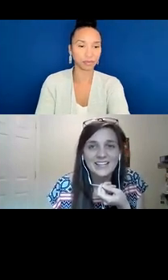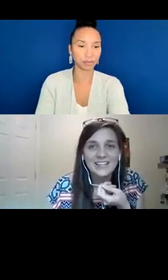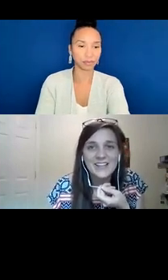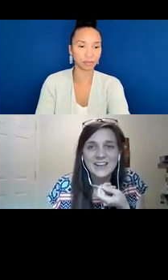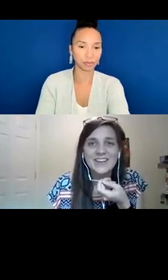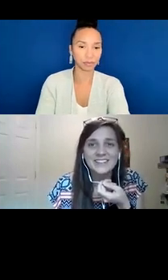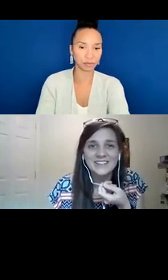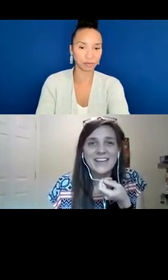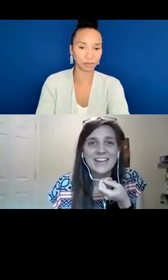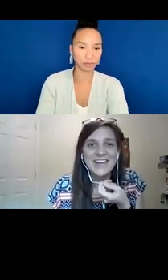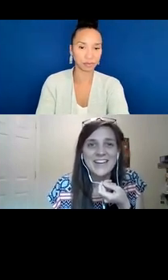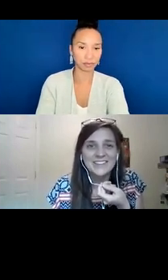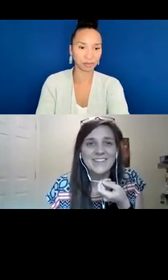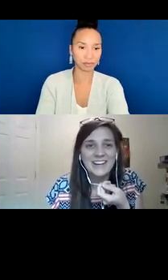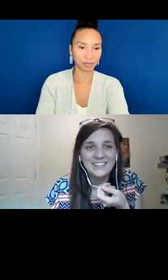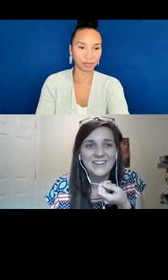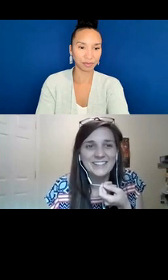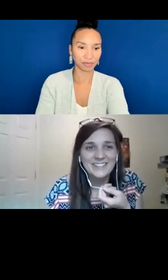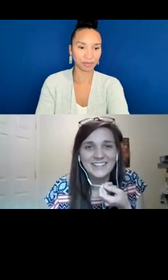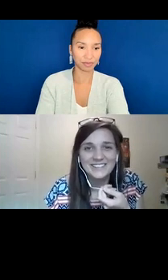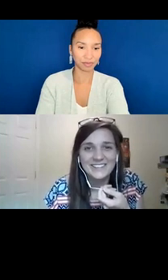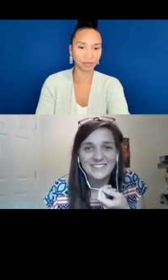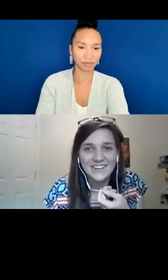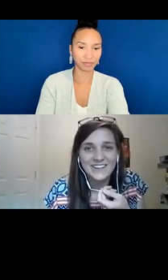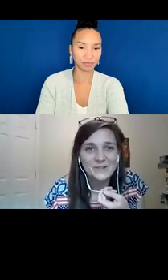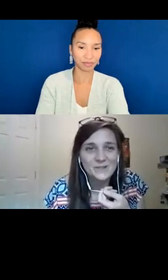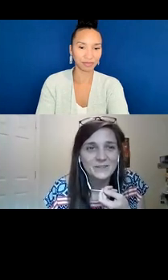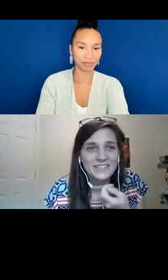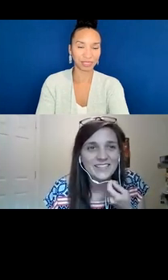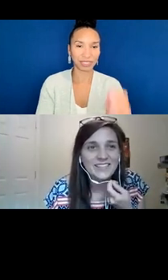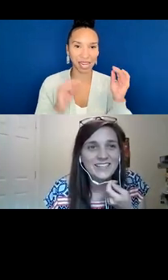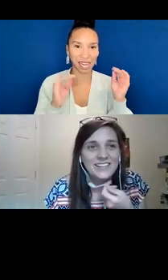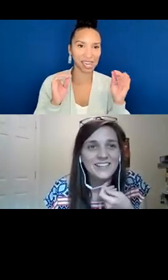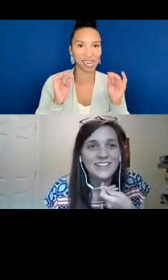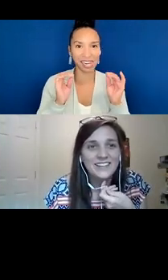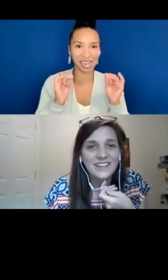I see a lot of us starting making the right choice on this, very cool.